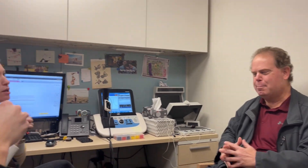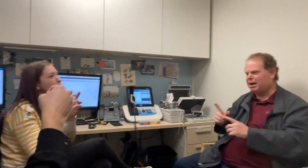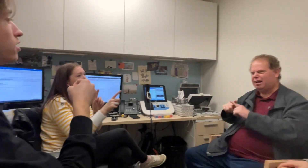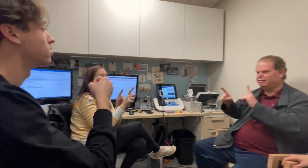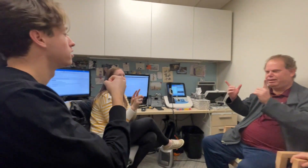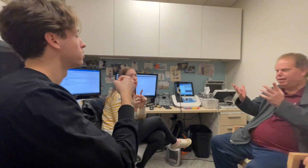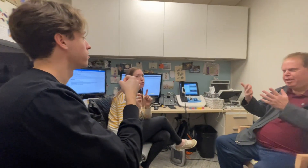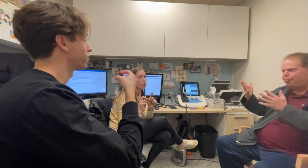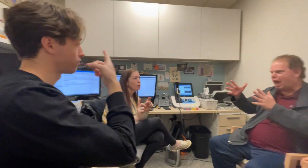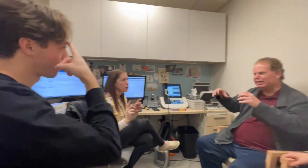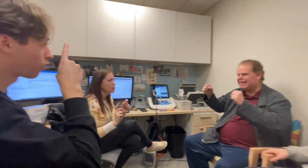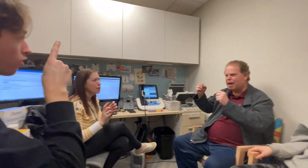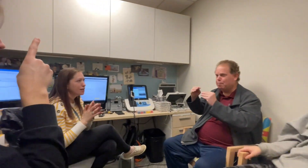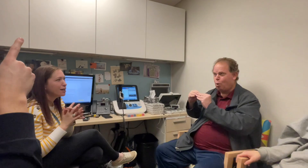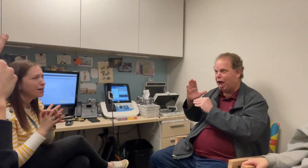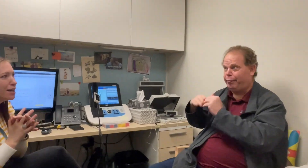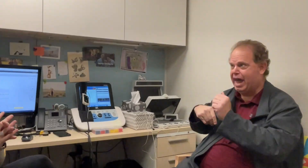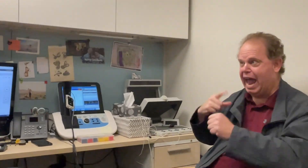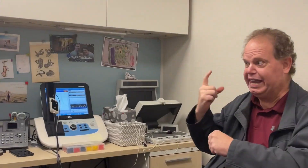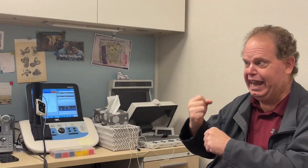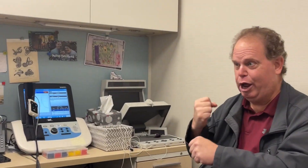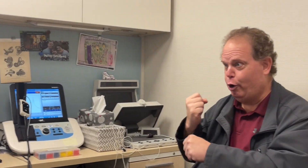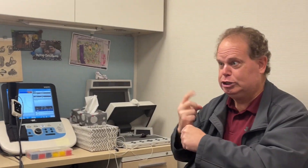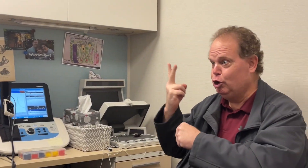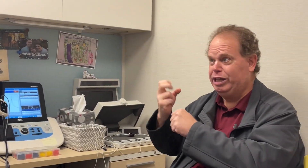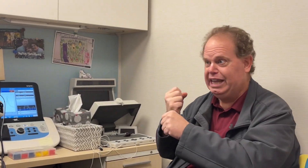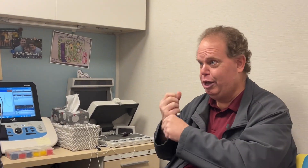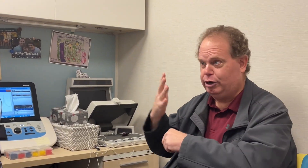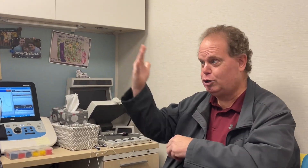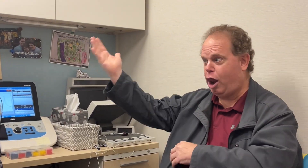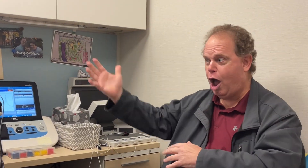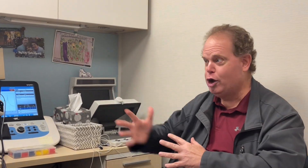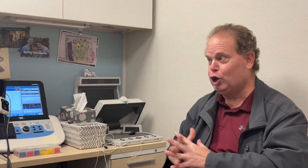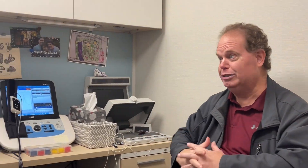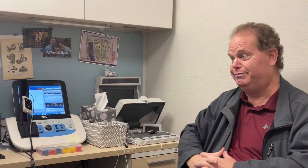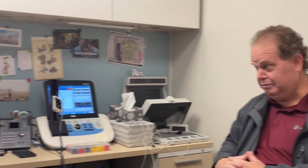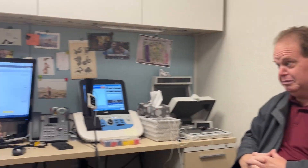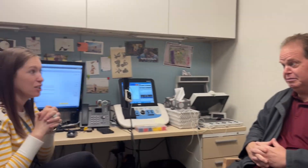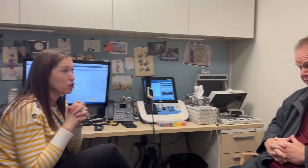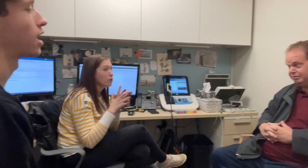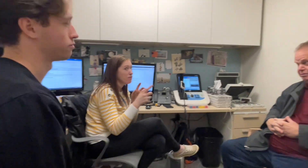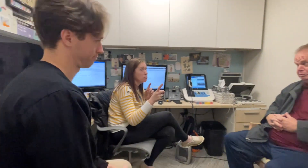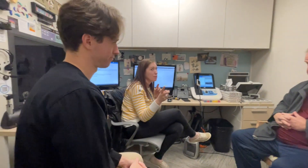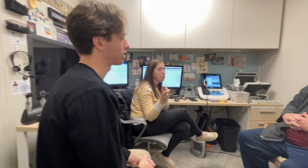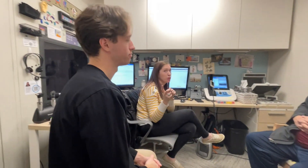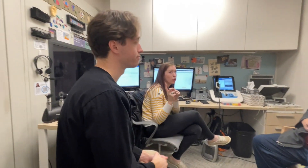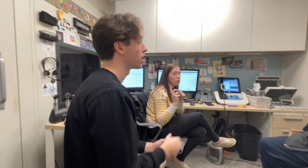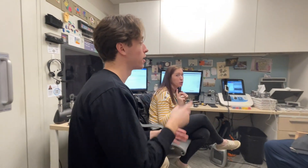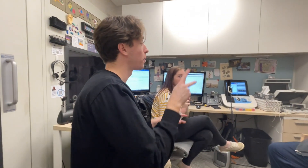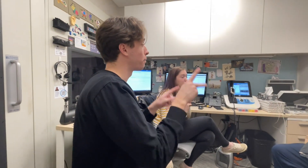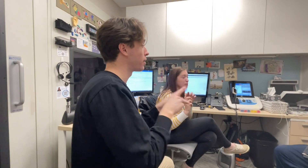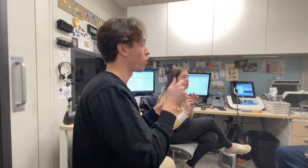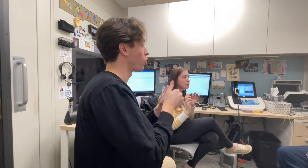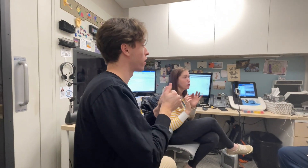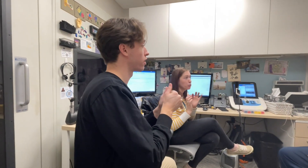even for people with normal hearing yes so even people with normal hearings sometimes have a